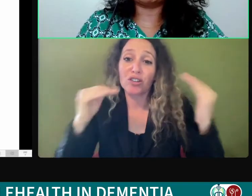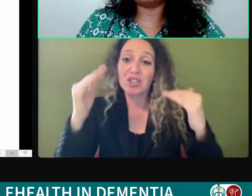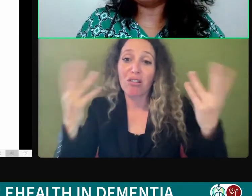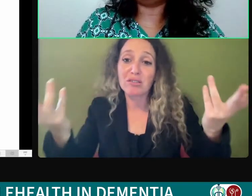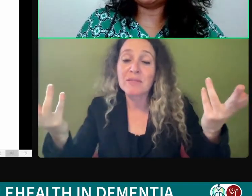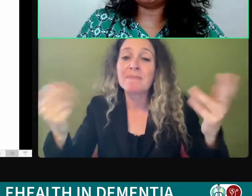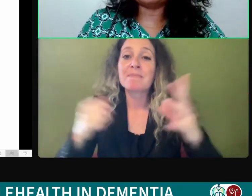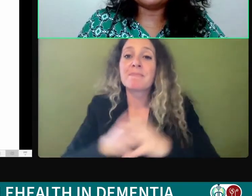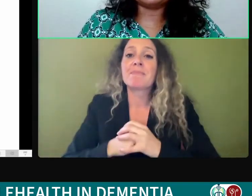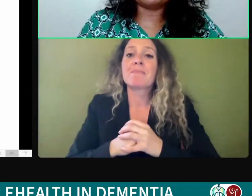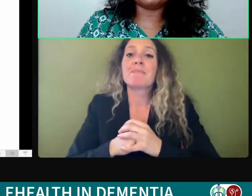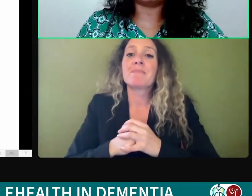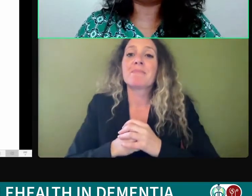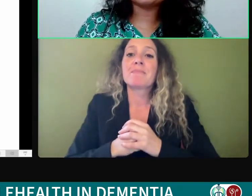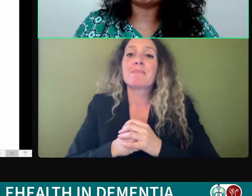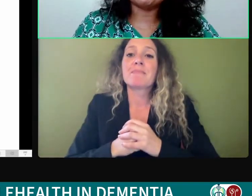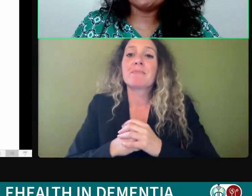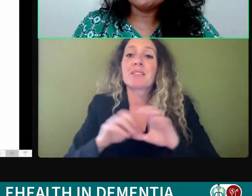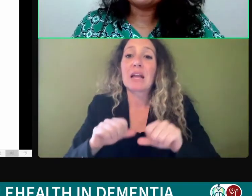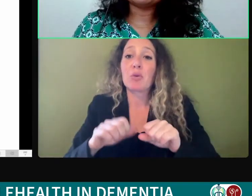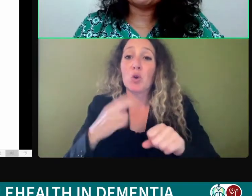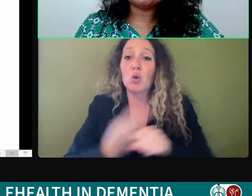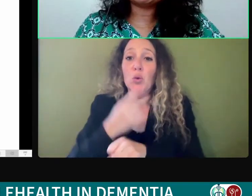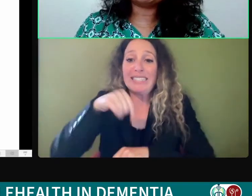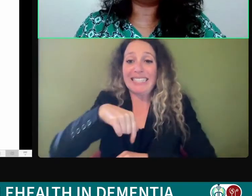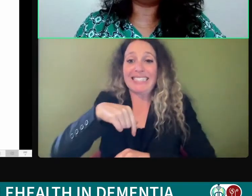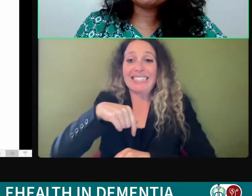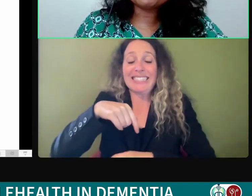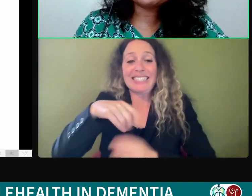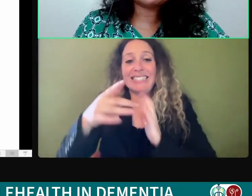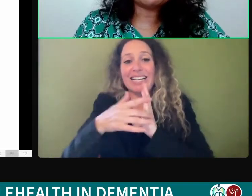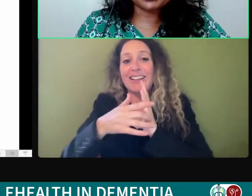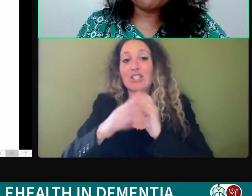are they able to use this technology? They are, the older adults do use technology